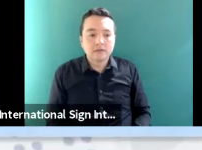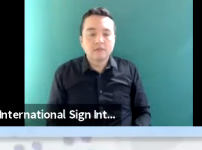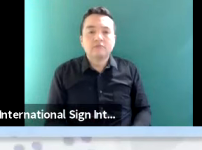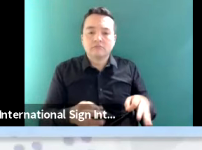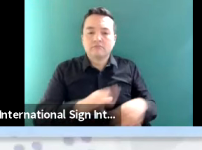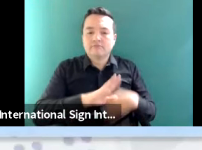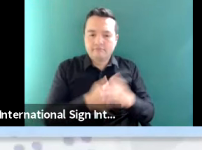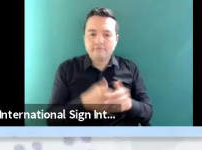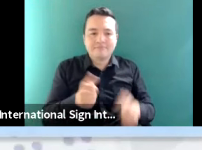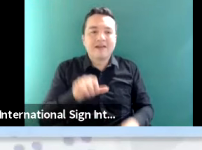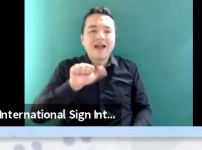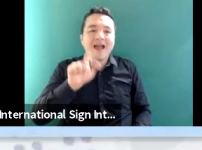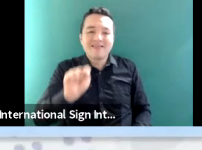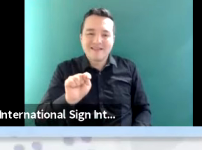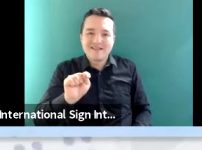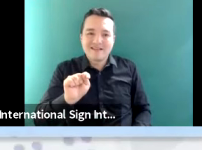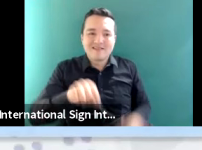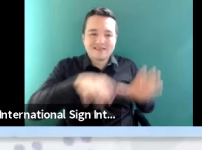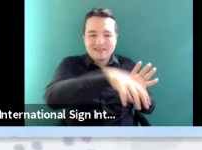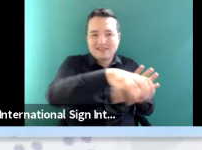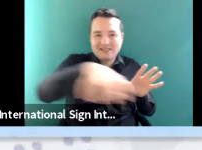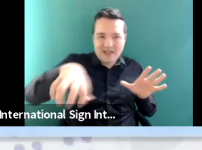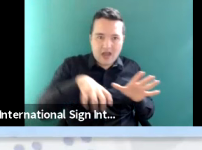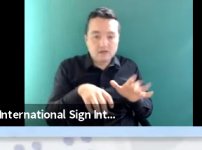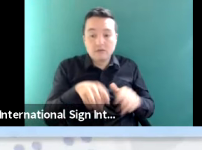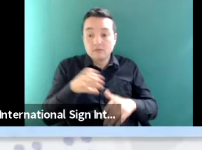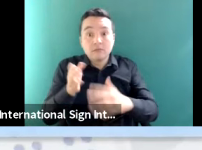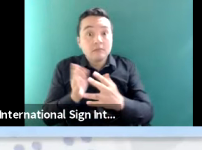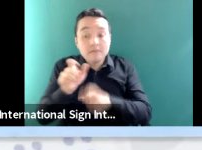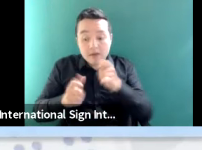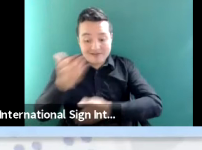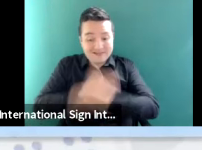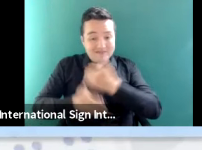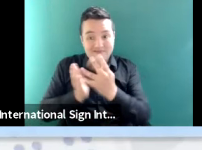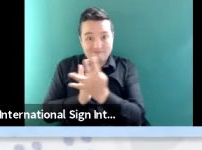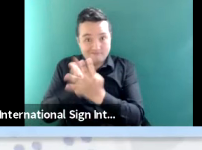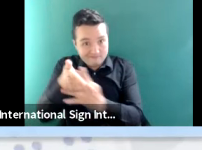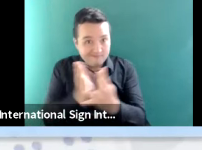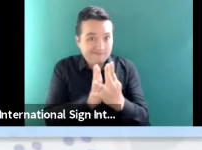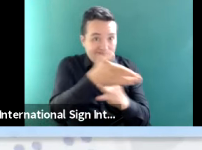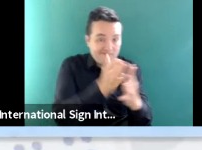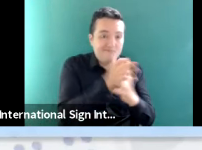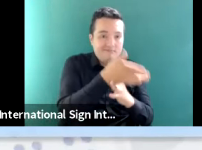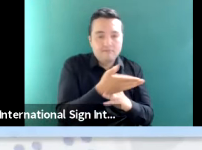I think we are receiving very good feedback from the Arab countries and we have advisory board members from countries to give us feedback on the portals.